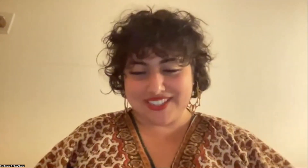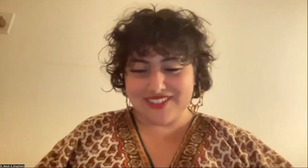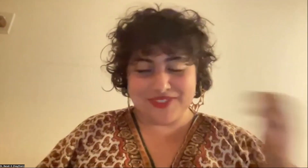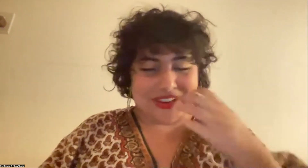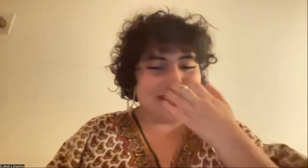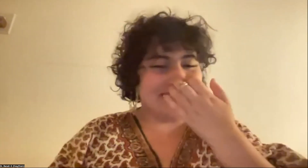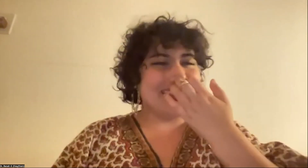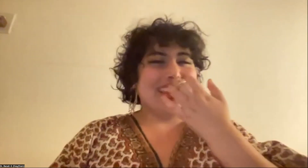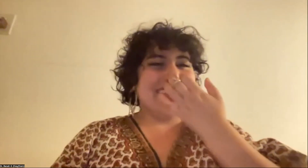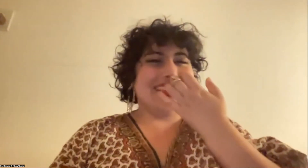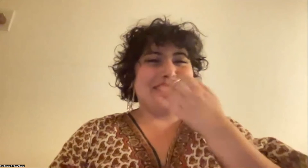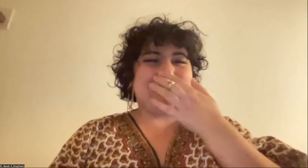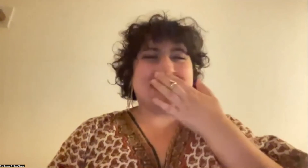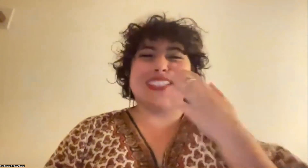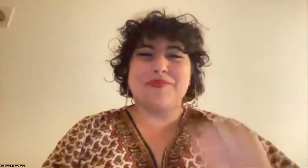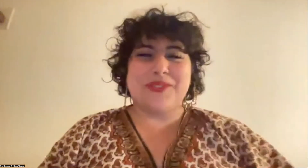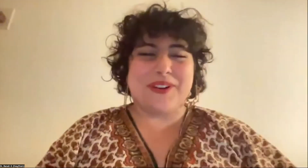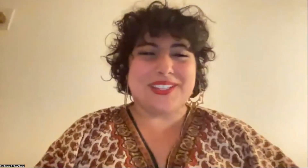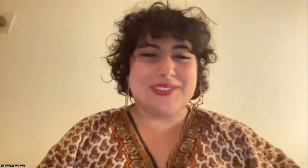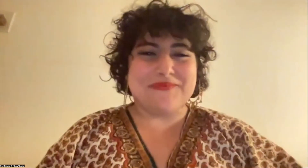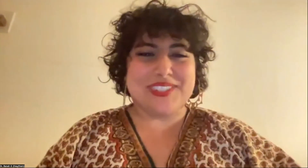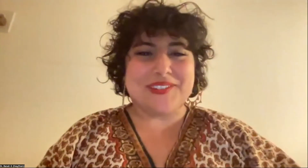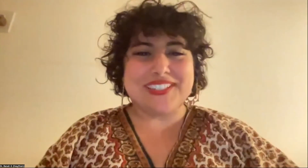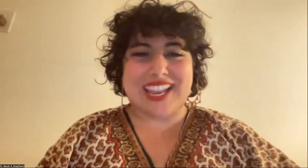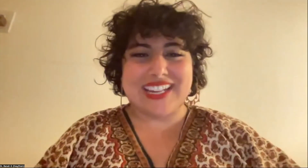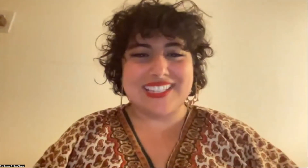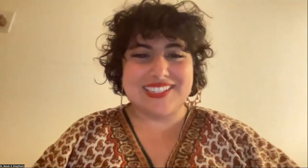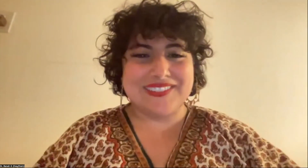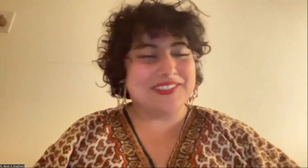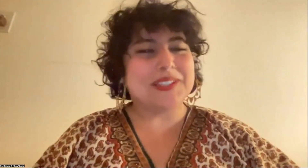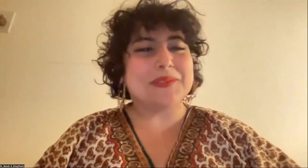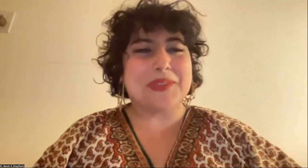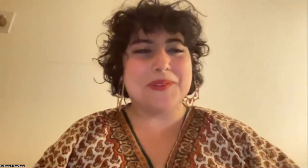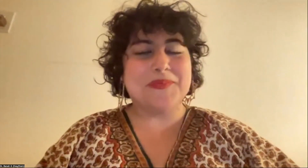I just love you guys. And I love how accessible you are. So I'm so excited to do this with you.